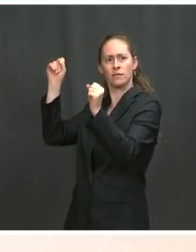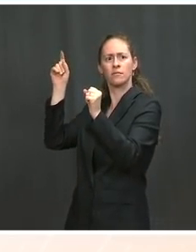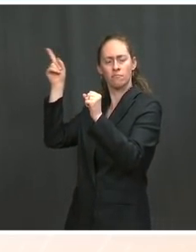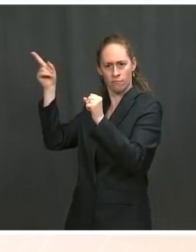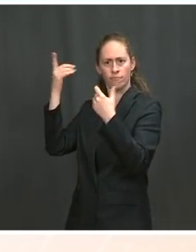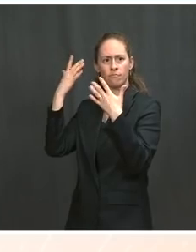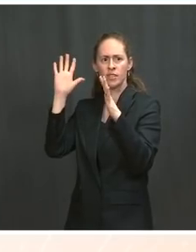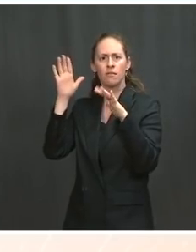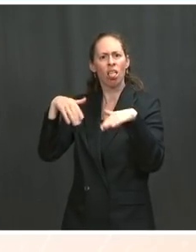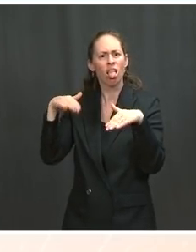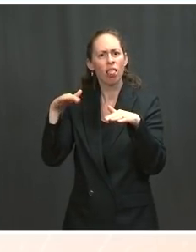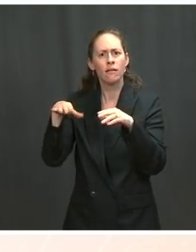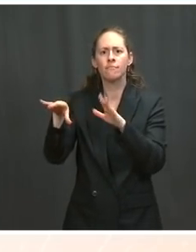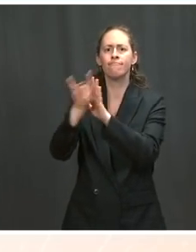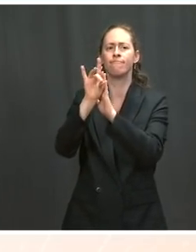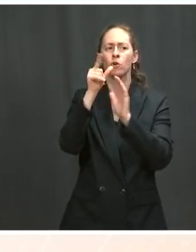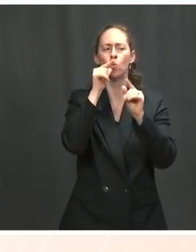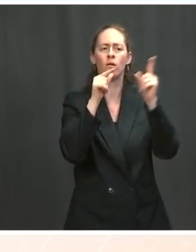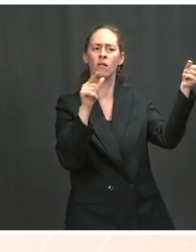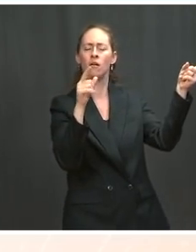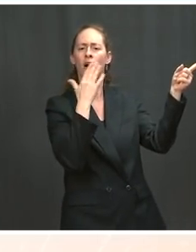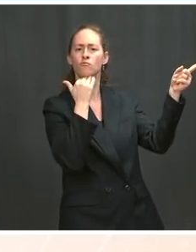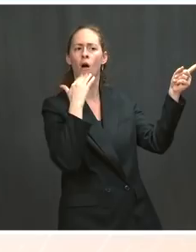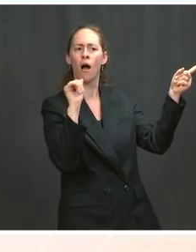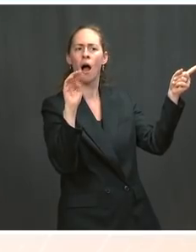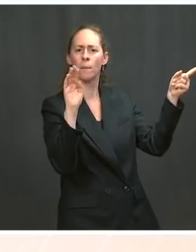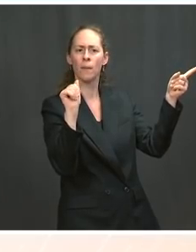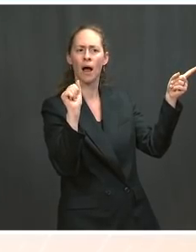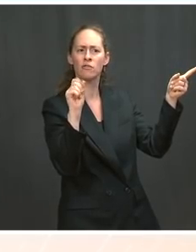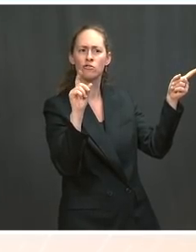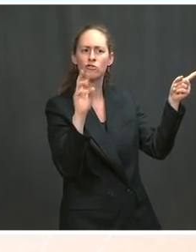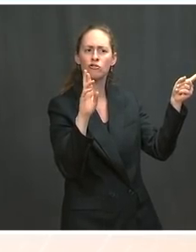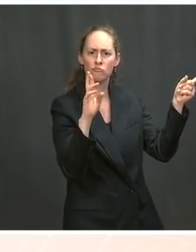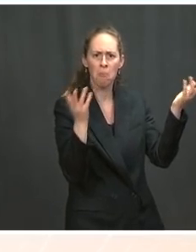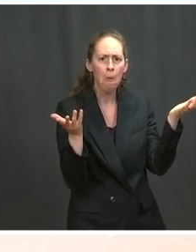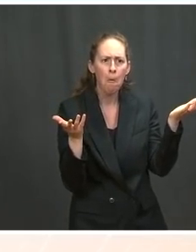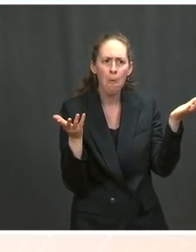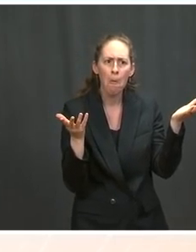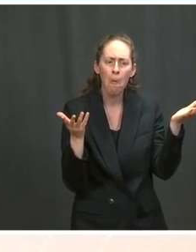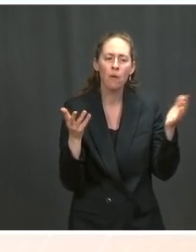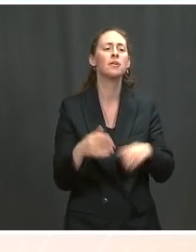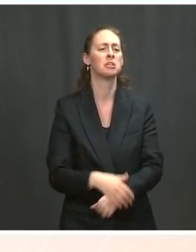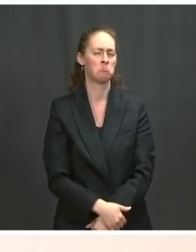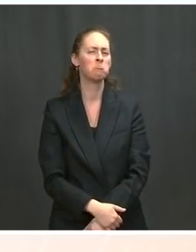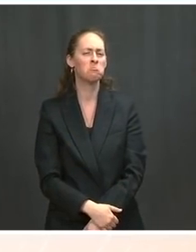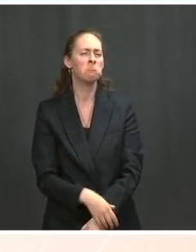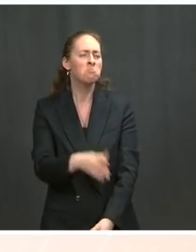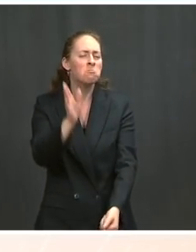Ms. Psaki: Well, I would expect we'd have more in the coming weeks on an ambassador -- nominating an ambassador to Israel.